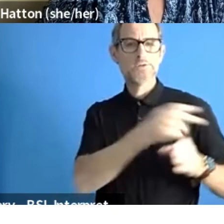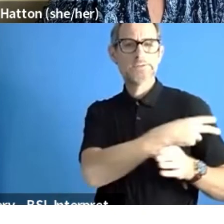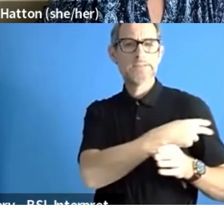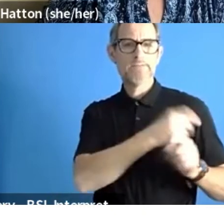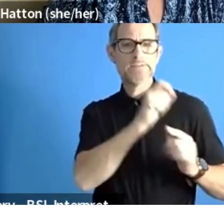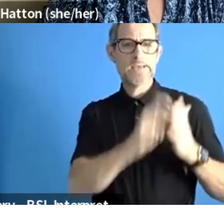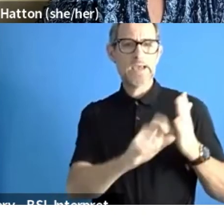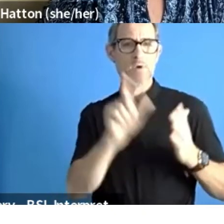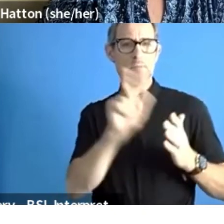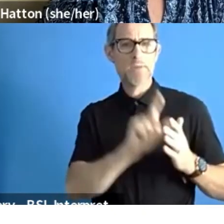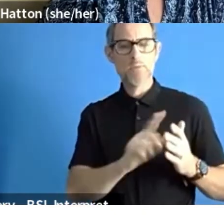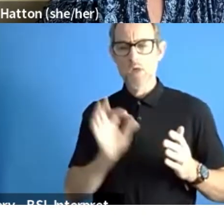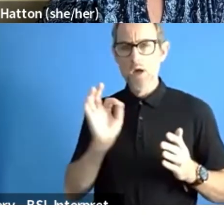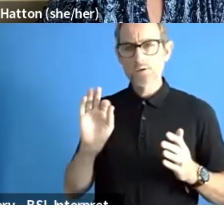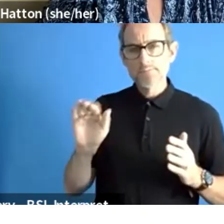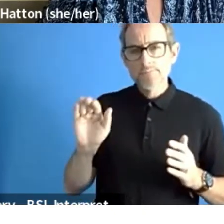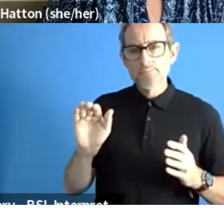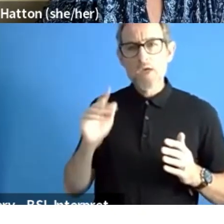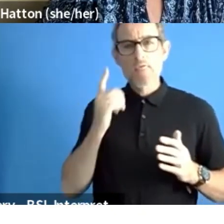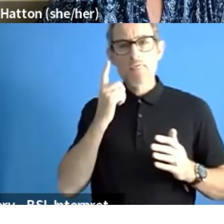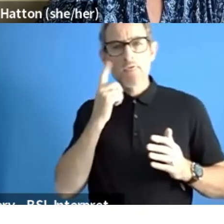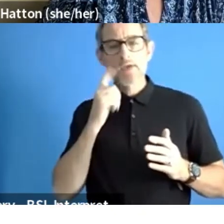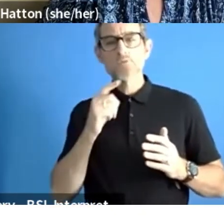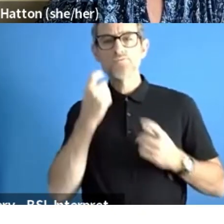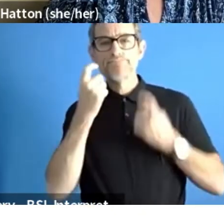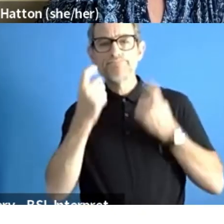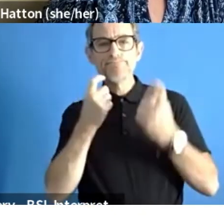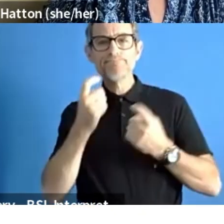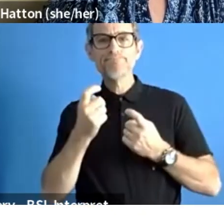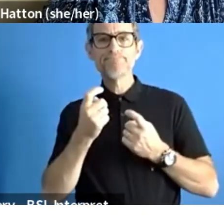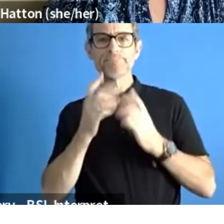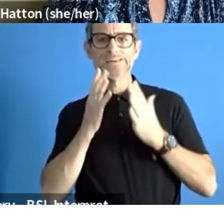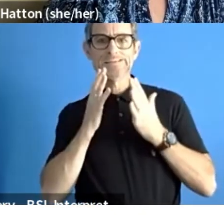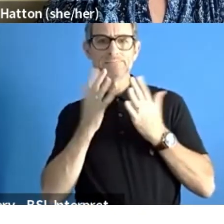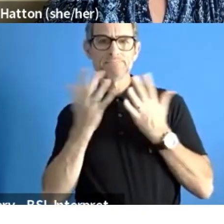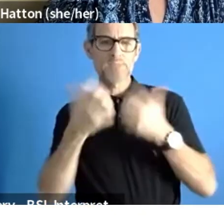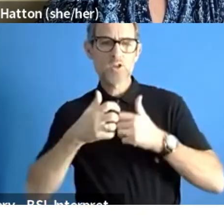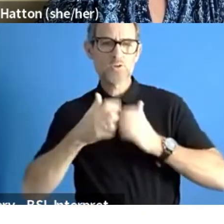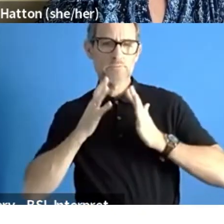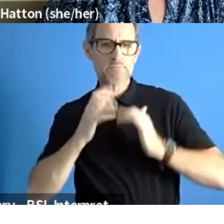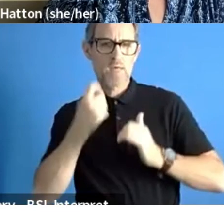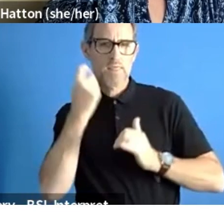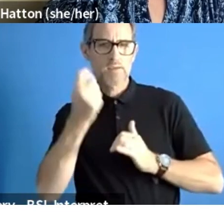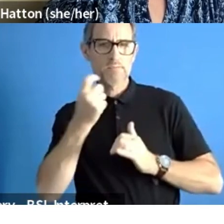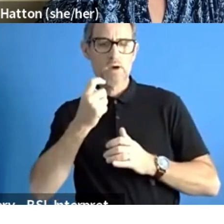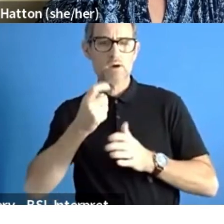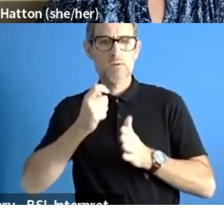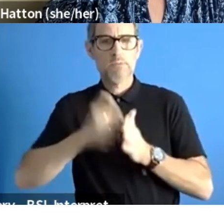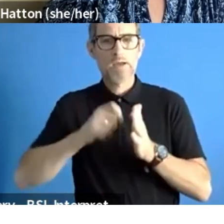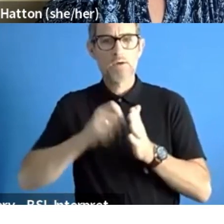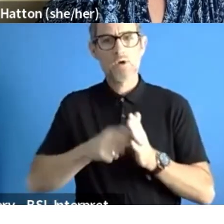this tech through your screen readers and see if it works but we do also use